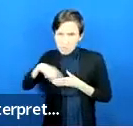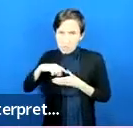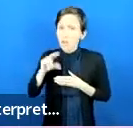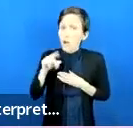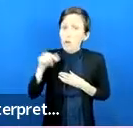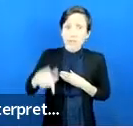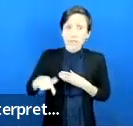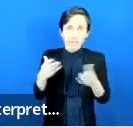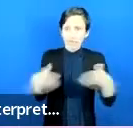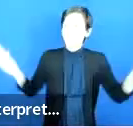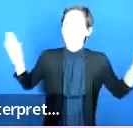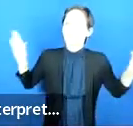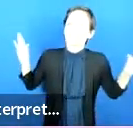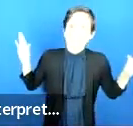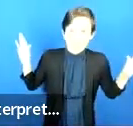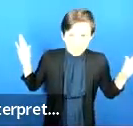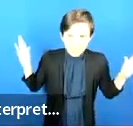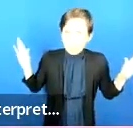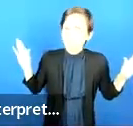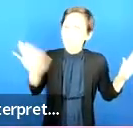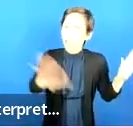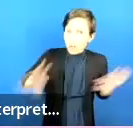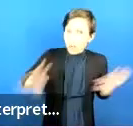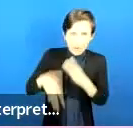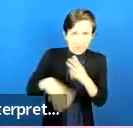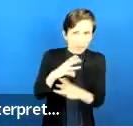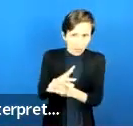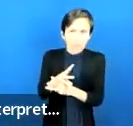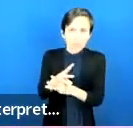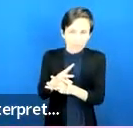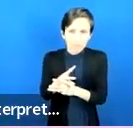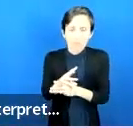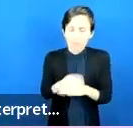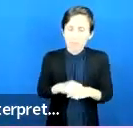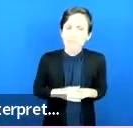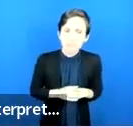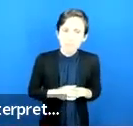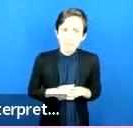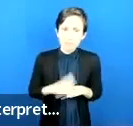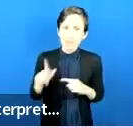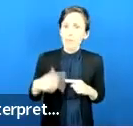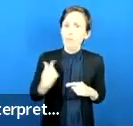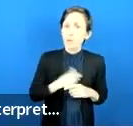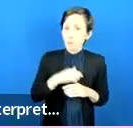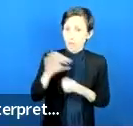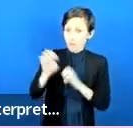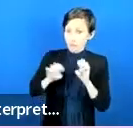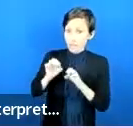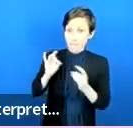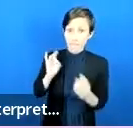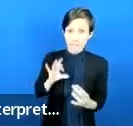of our university and goes across the globe. When we evaluated the feedback from part participants at our